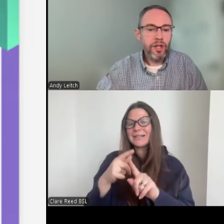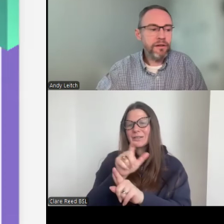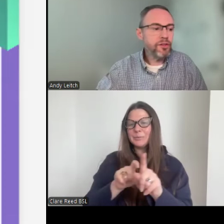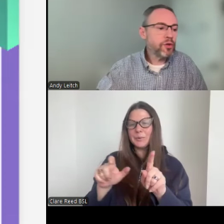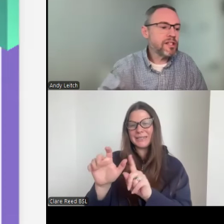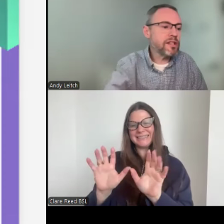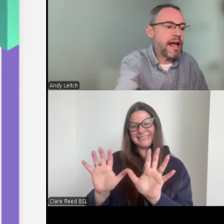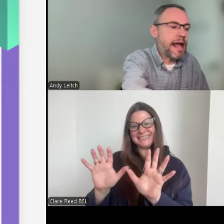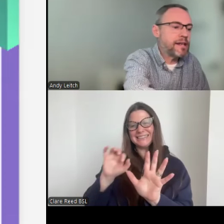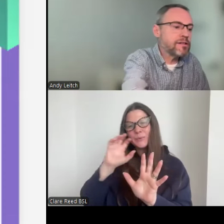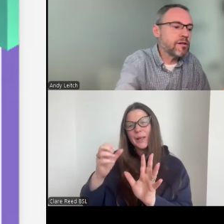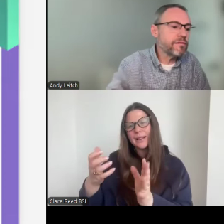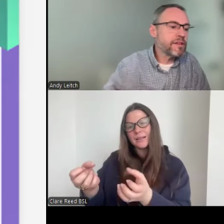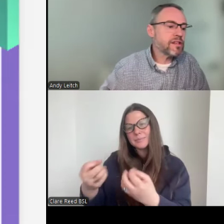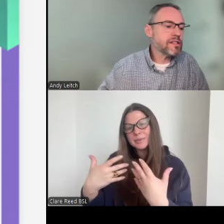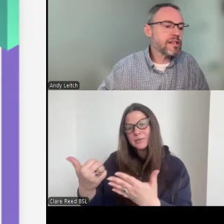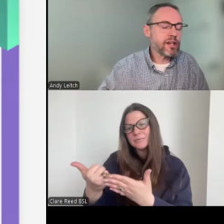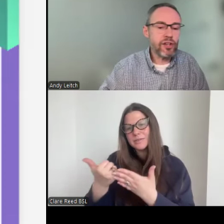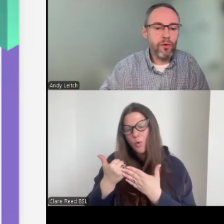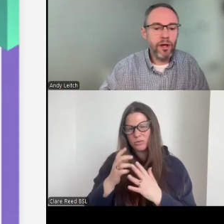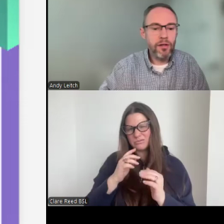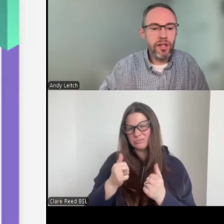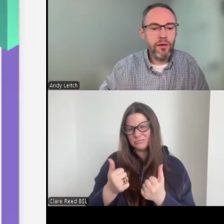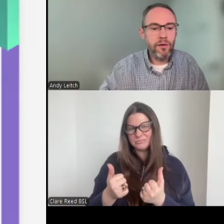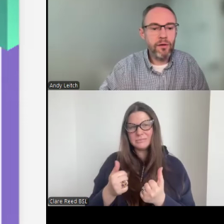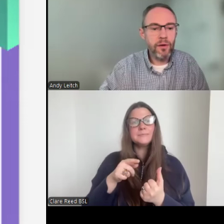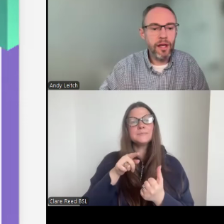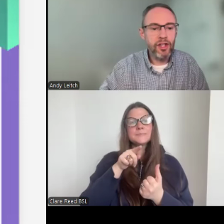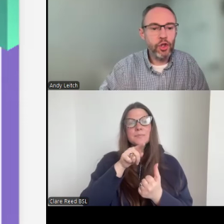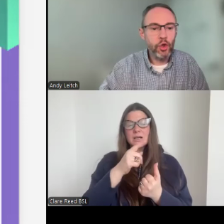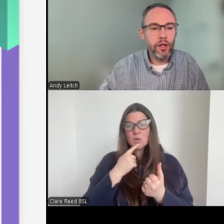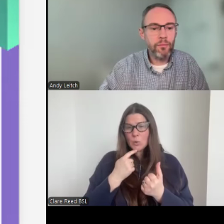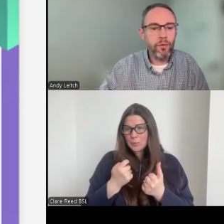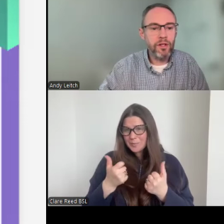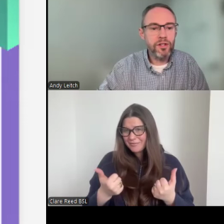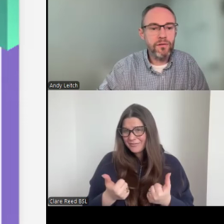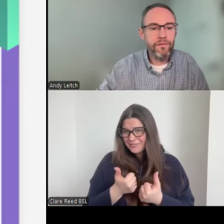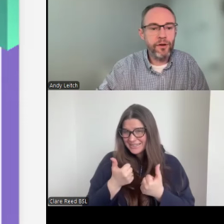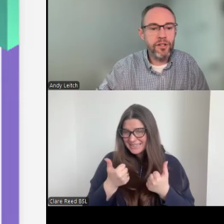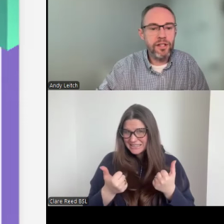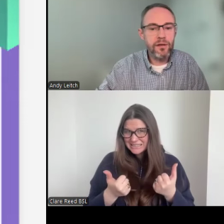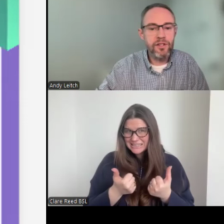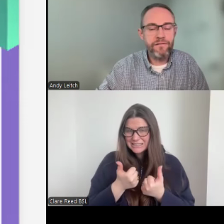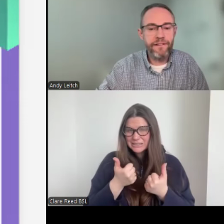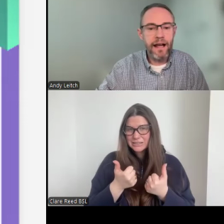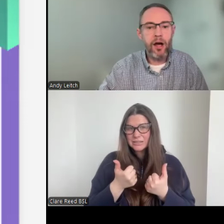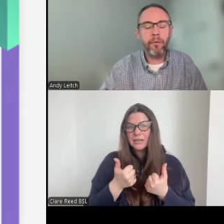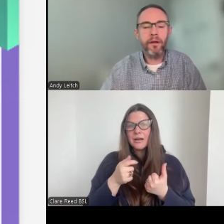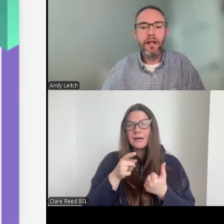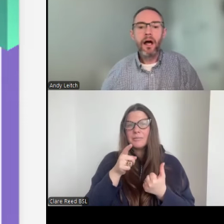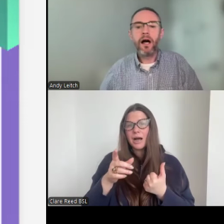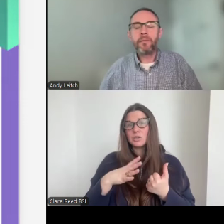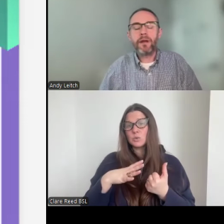We're drawing to the end of this section. We're going to go to Q&A shortly. What I wanted to firstly do is just flag up